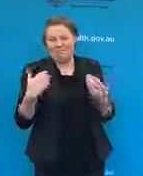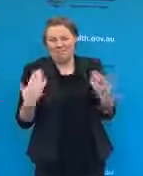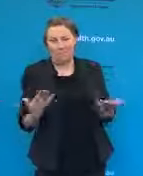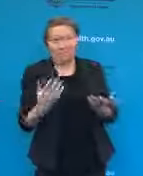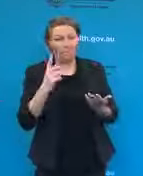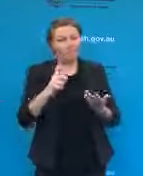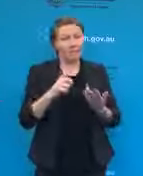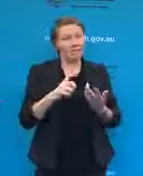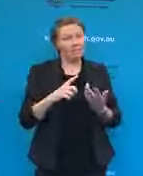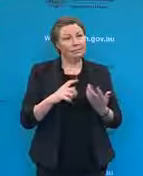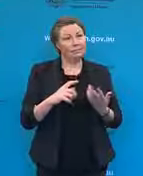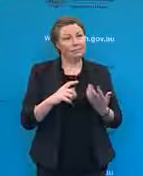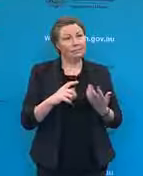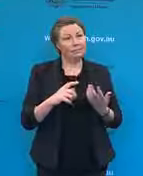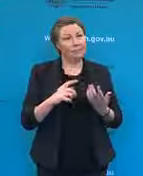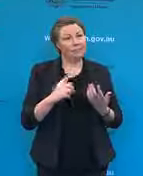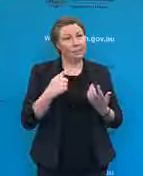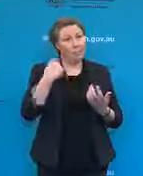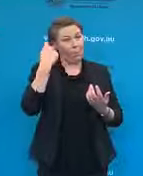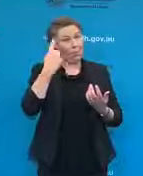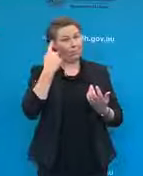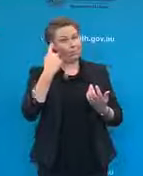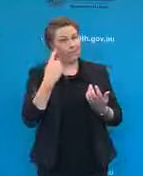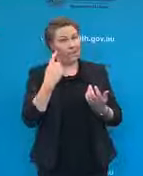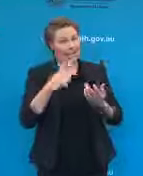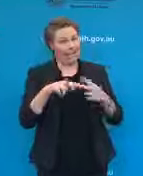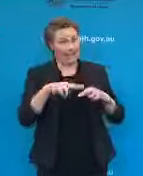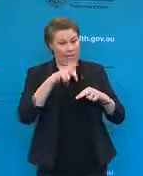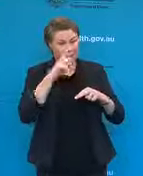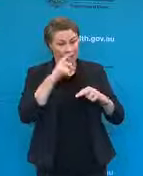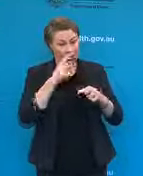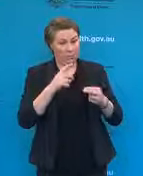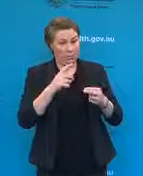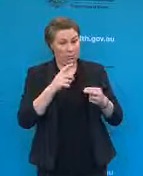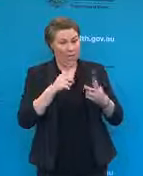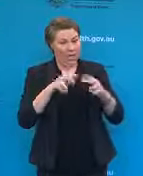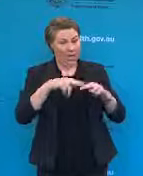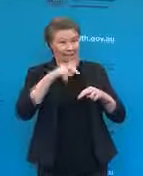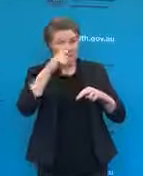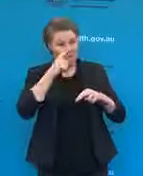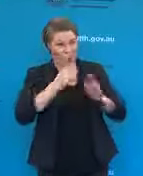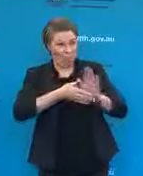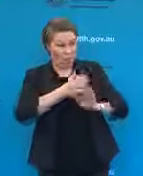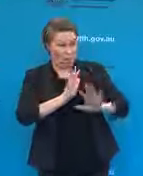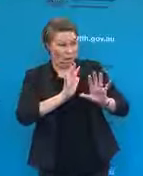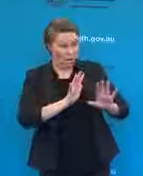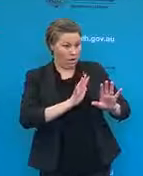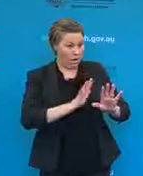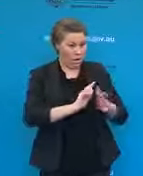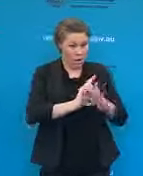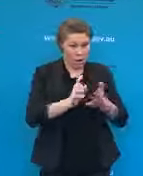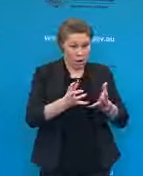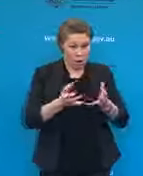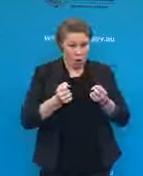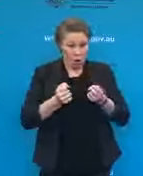had been any people getting the disease from attending these rallies, that we would be seeing it now and it would suggest that these things aren't super spreader events?